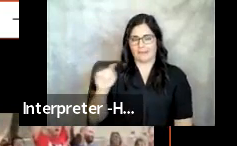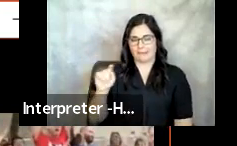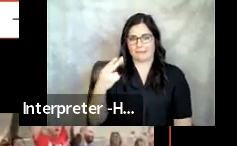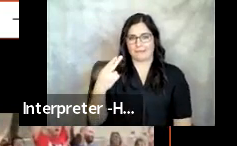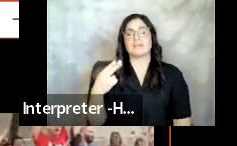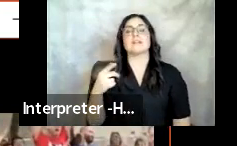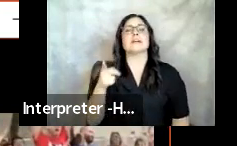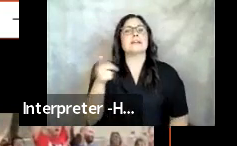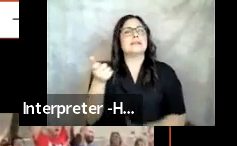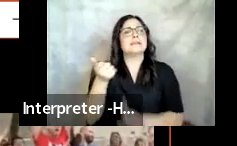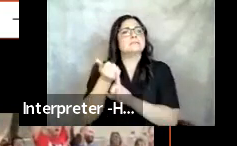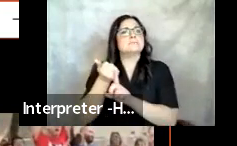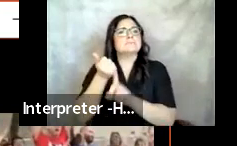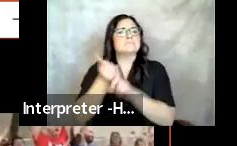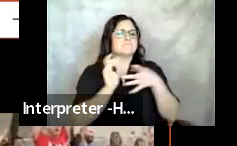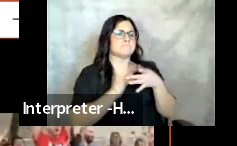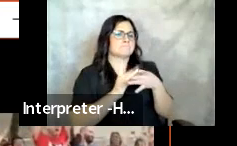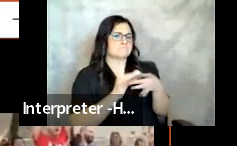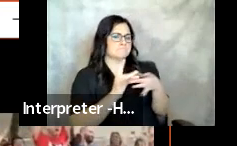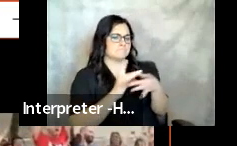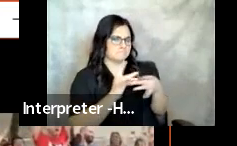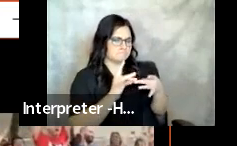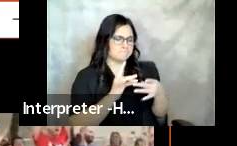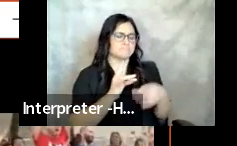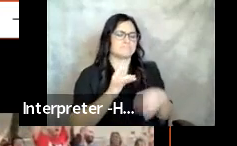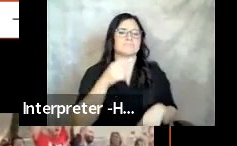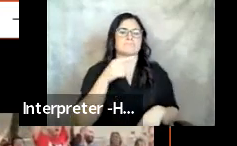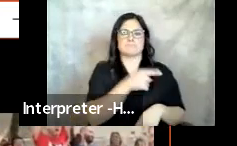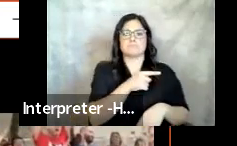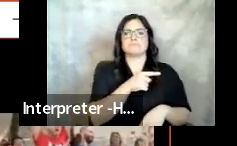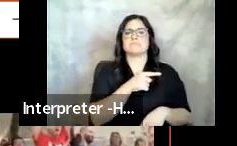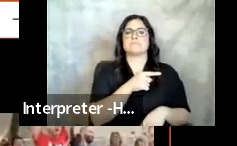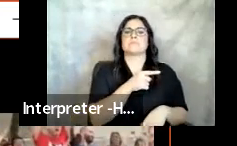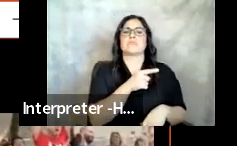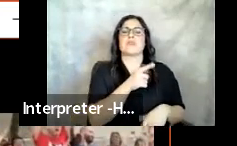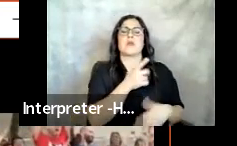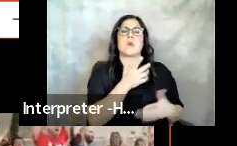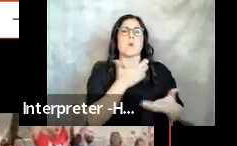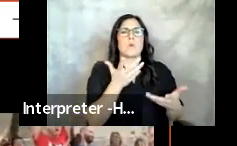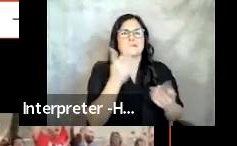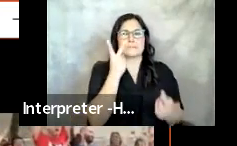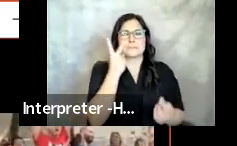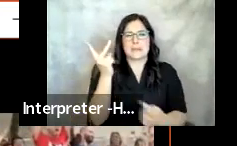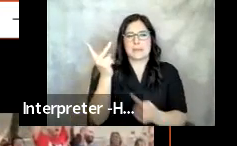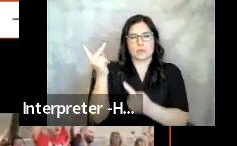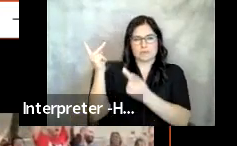He is. Talking about is. Is is the memory of.